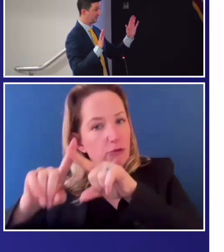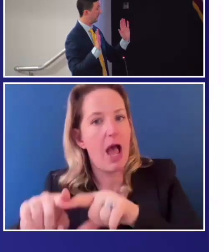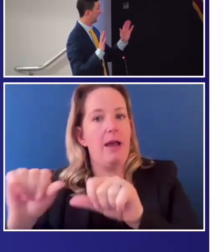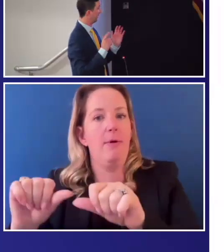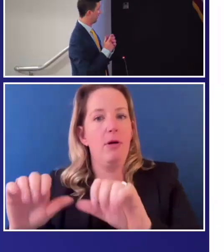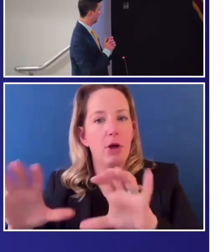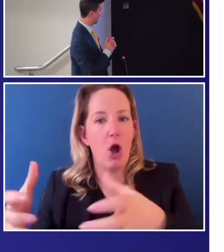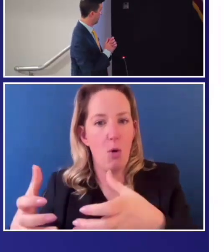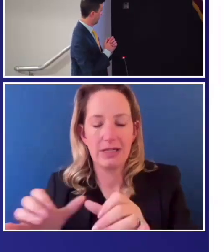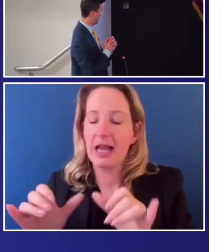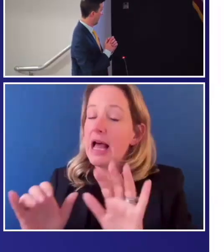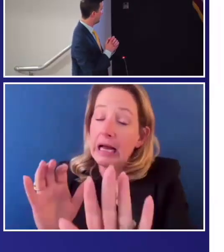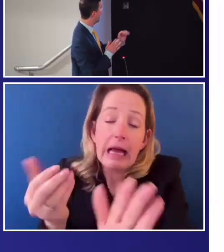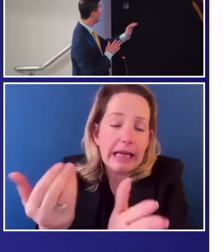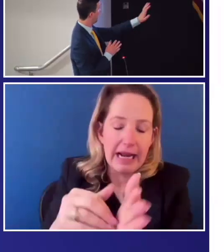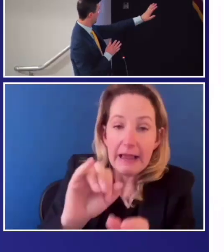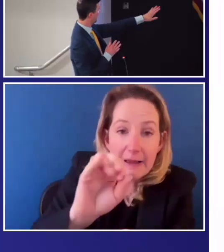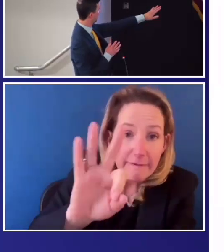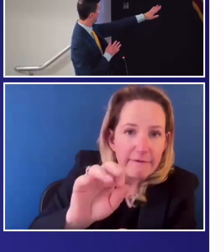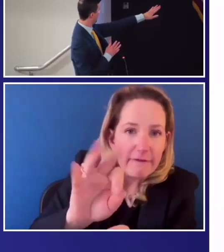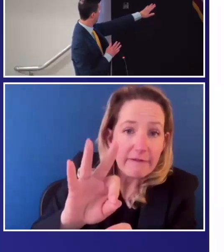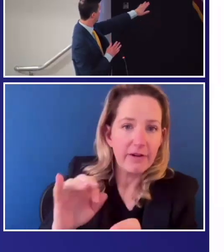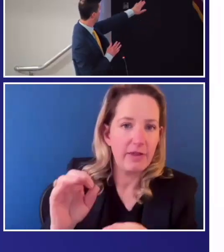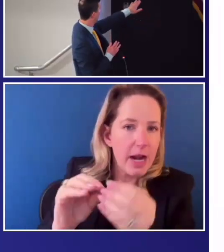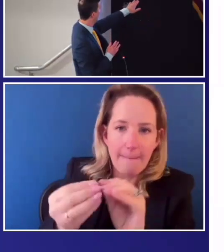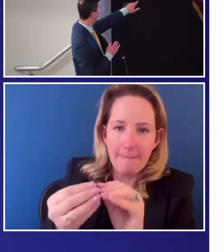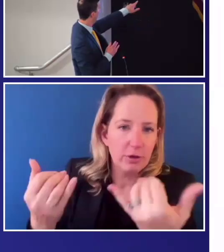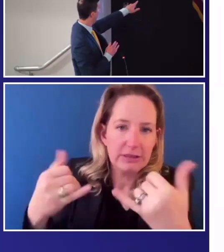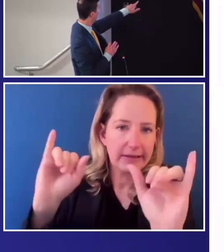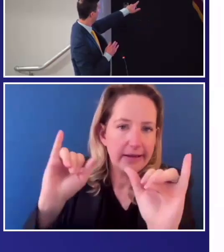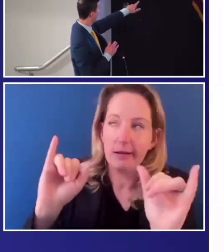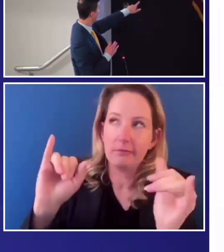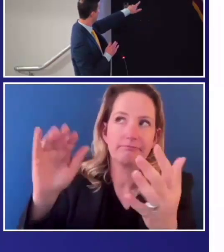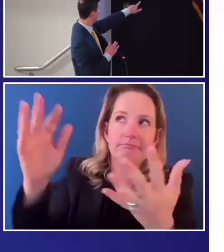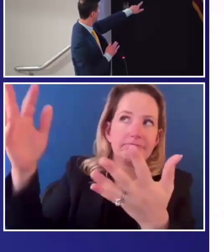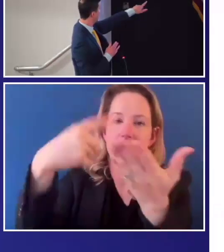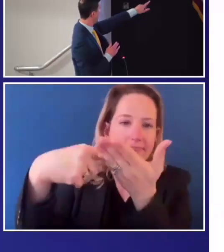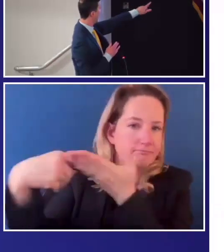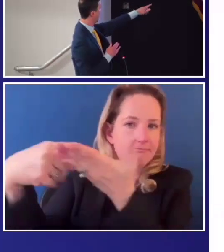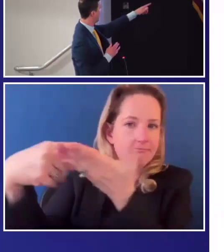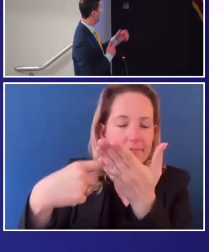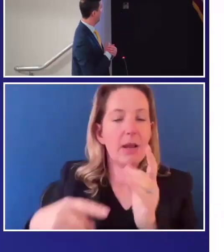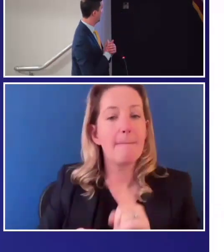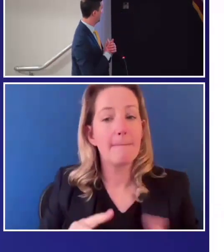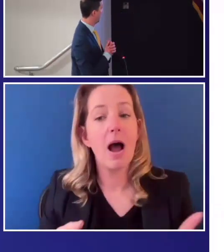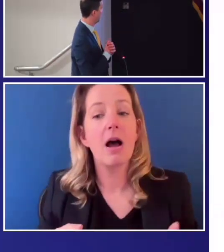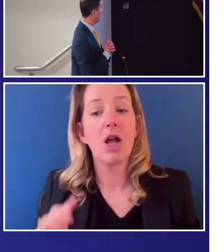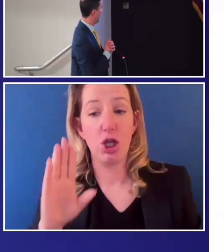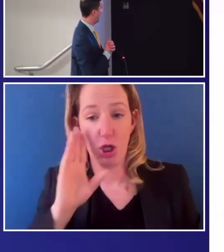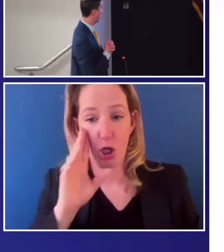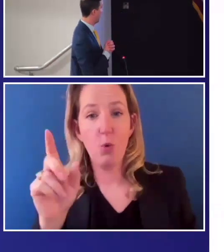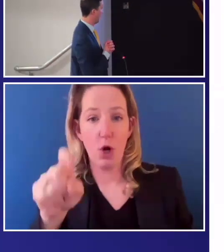that's a big if, we're still determining that, but if that's the case, you would need to do 10 steps of cohort